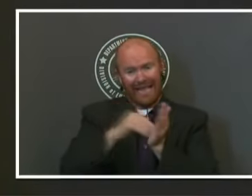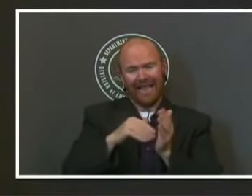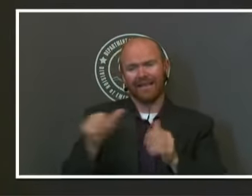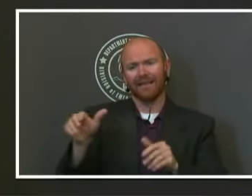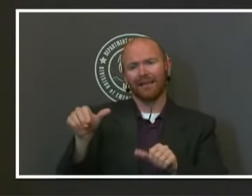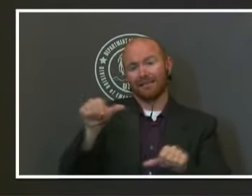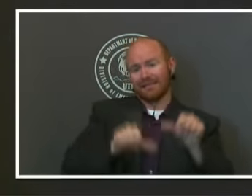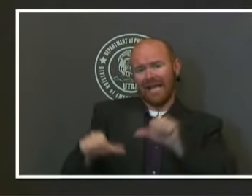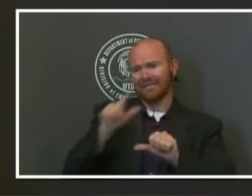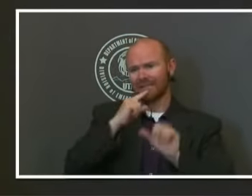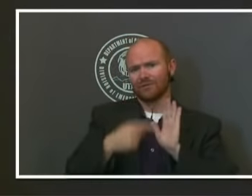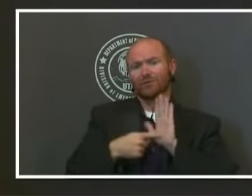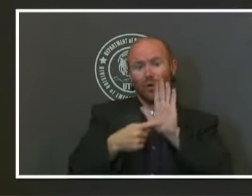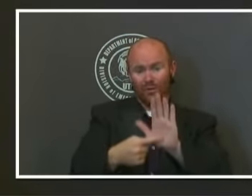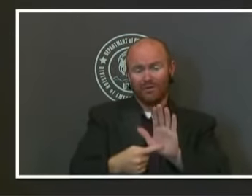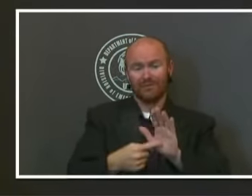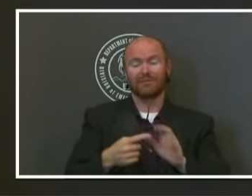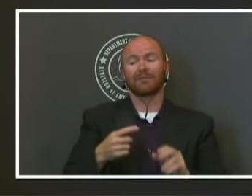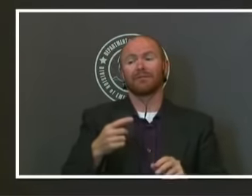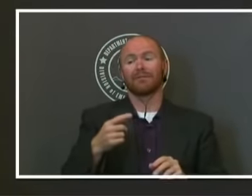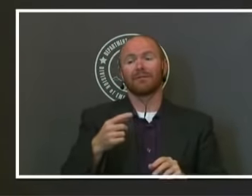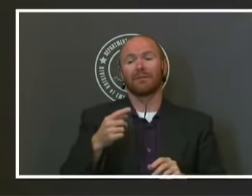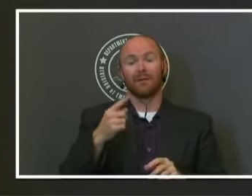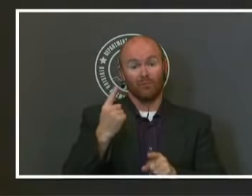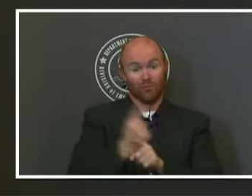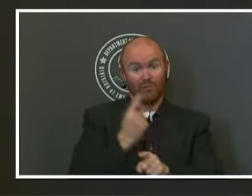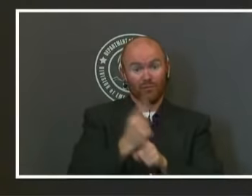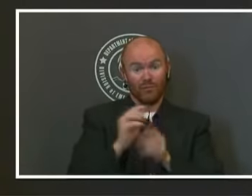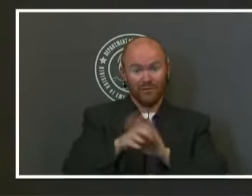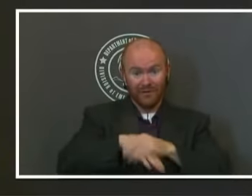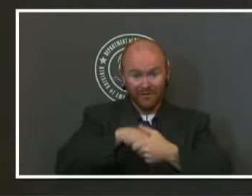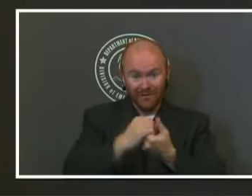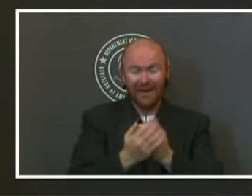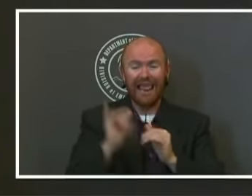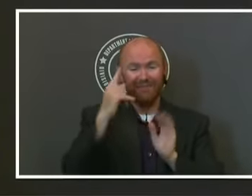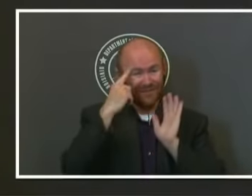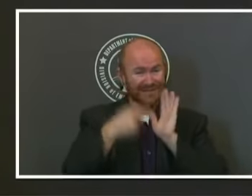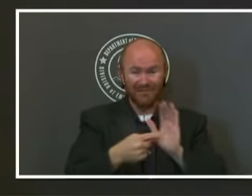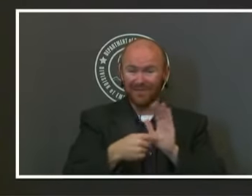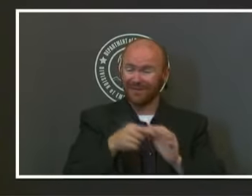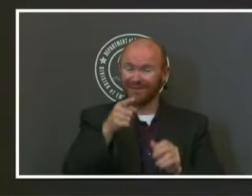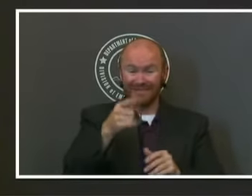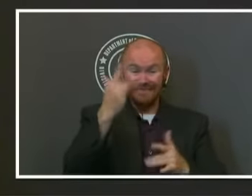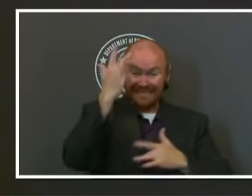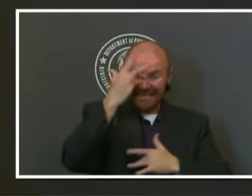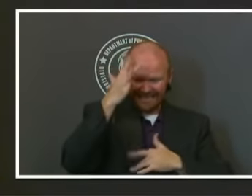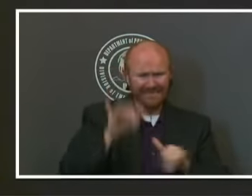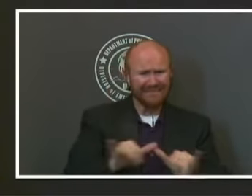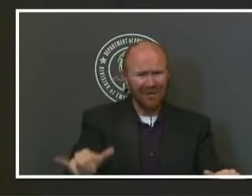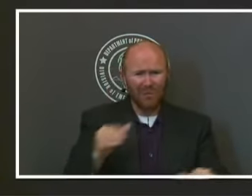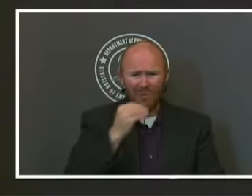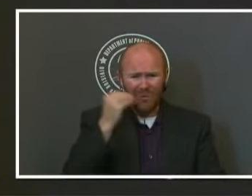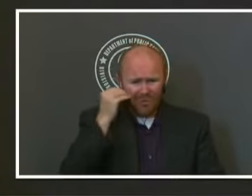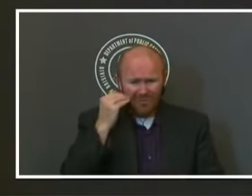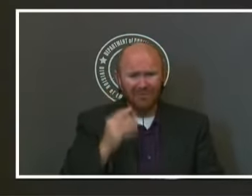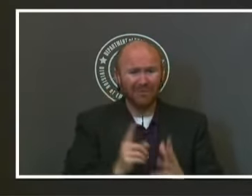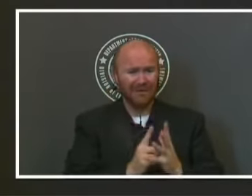Kim it's become a broken record proper hygiene don't go to work when you're sick you know social